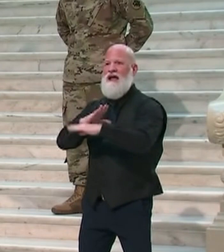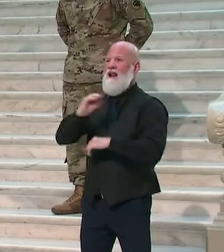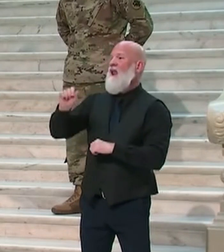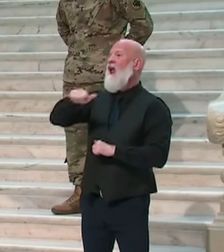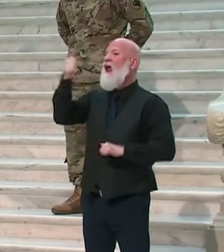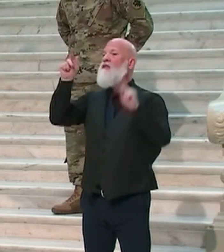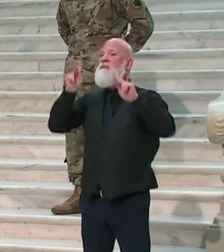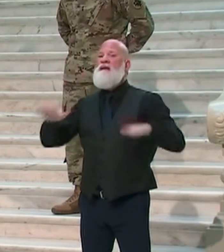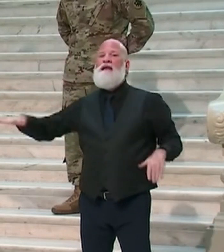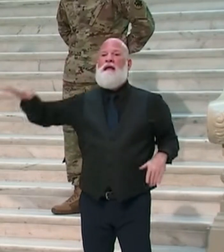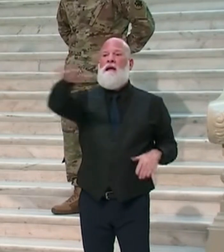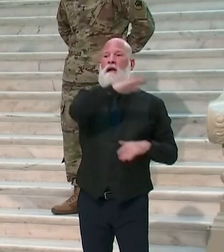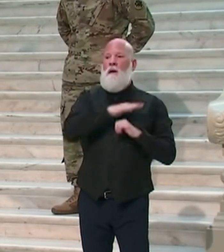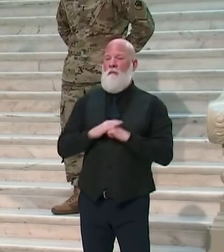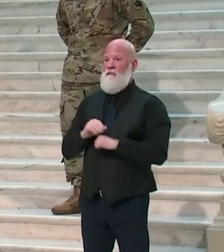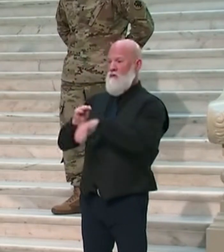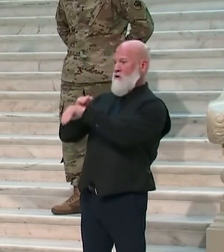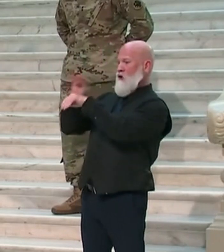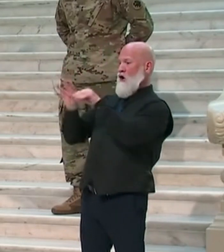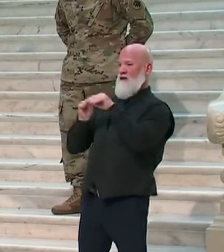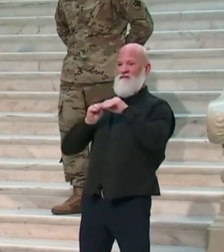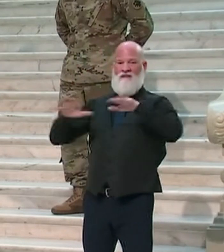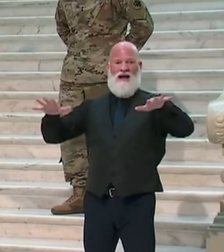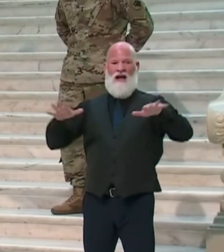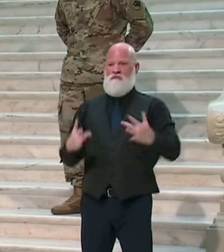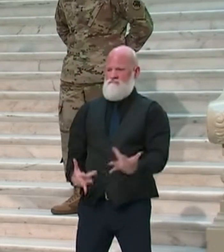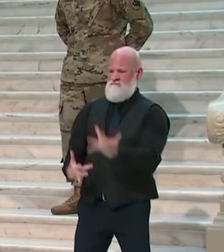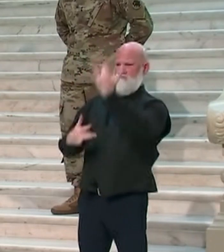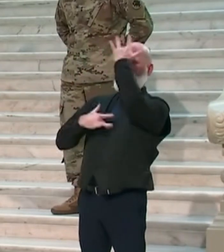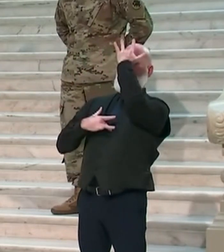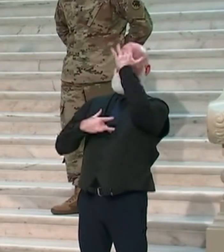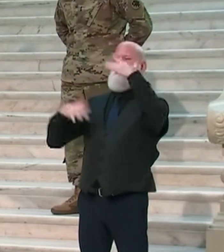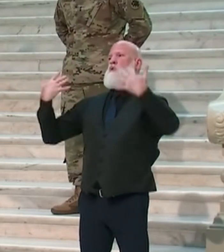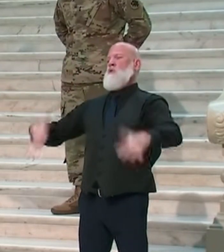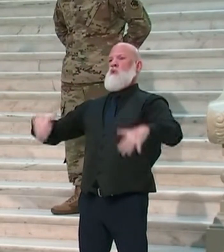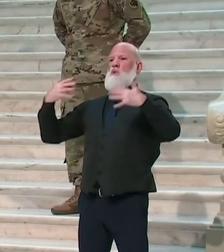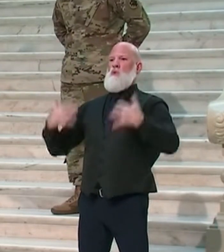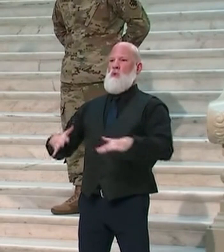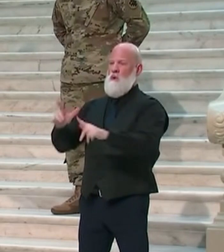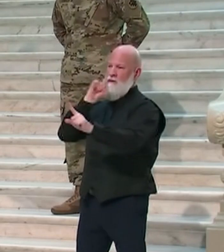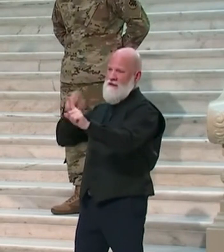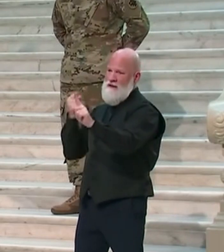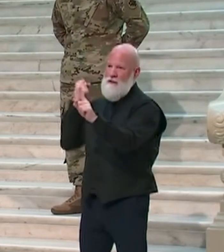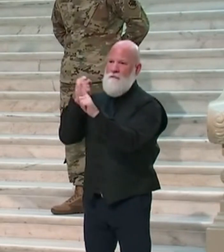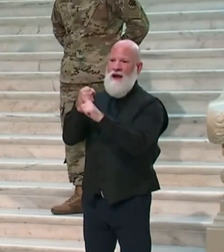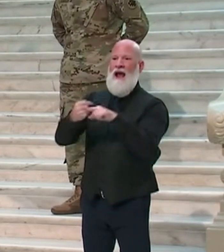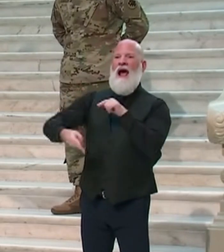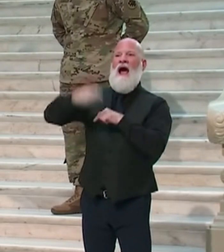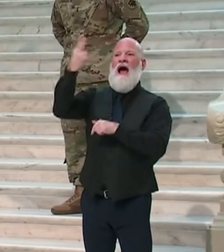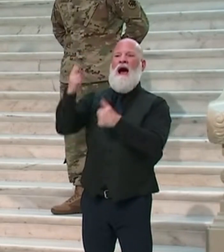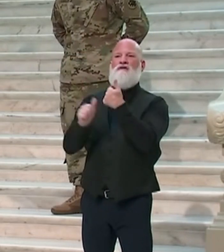MAY 13TH. >> I LIKE TO ASK ALL GEORGIANS TO HELP US DOUBLE DOWN ON I LIKE TO ASK ALL GEORGIANS TO HELP US DOUBLE DOWN ON PROTECTING. OUR FELLOW TO HELP US DOUBLE DOWN ON PROTECTING. OUR FELLOW VULNERABLE CITIZENS. PROTECTING. OUR FELLOW VULNERABLE CITIZENS. >> AS YOU KNOW THIS DISEASE HAS